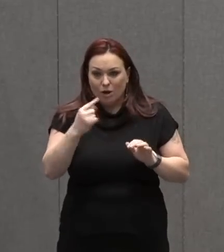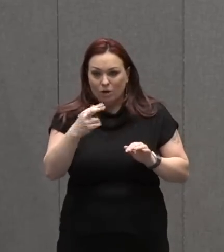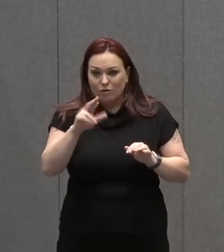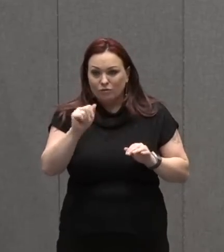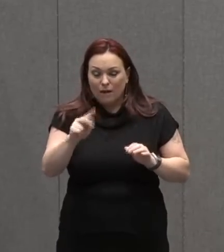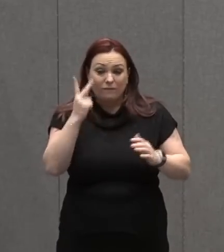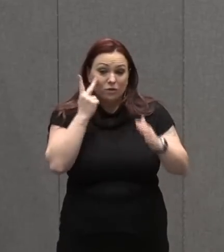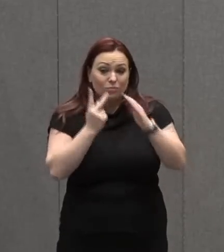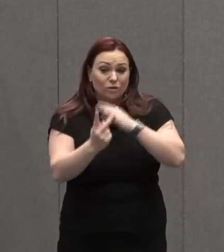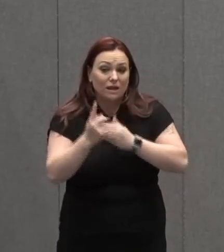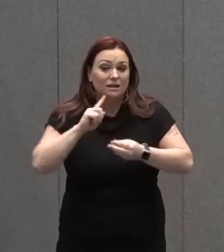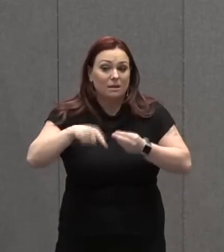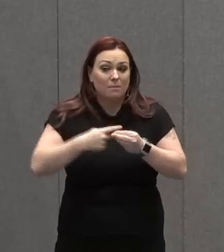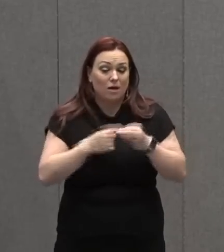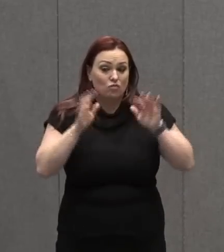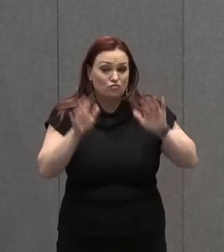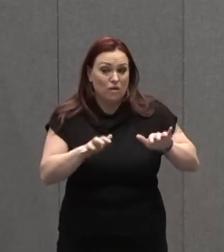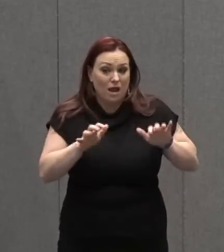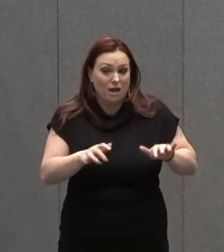for this May, next month.